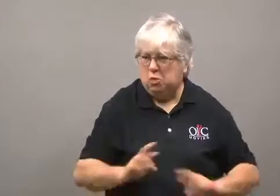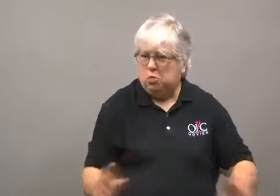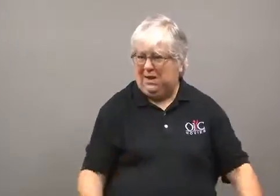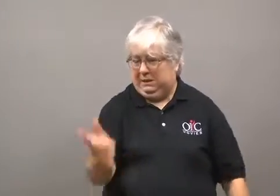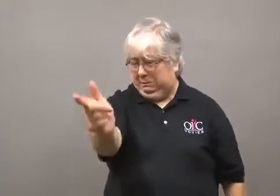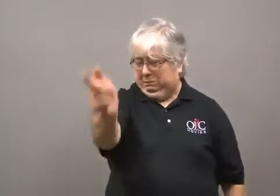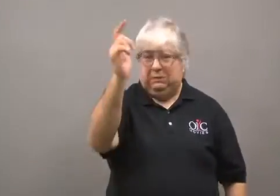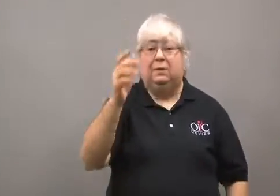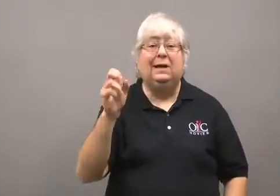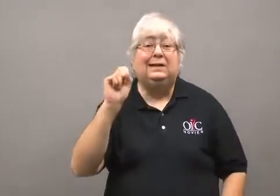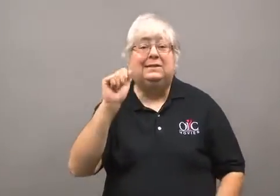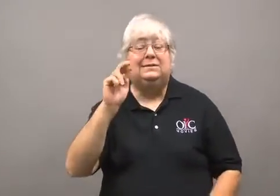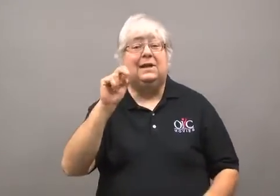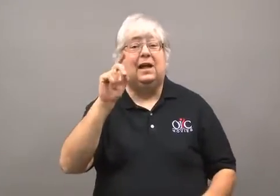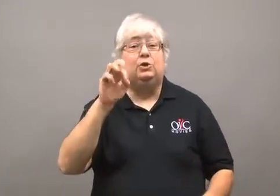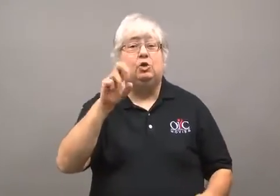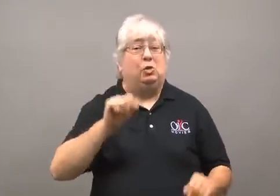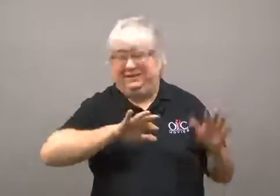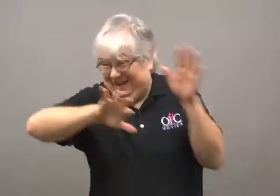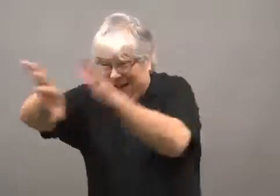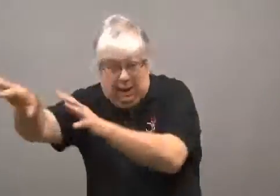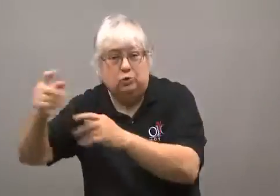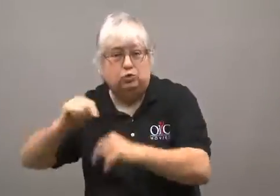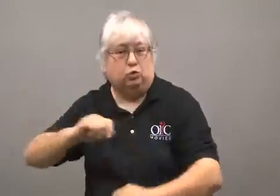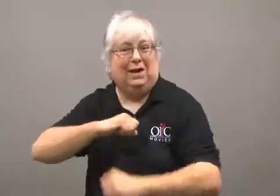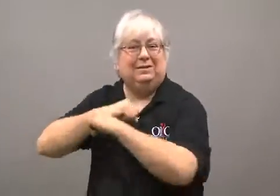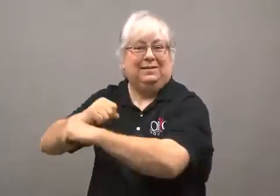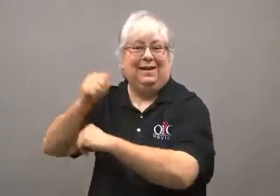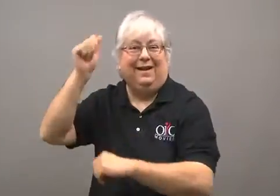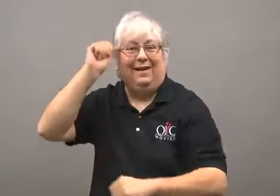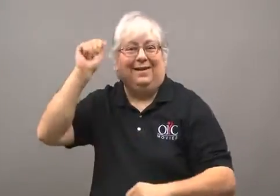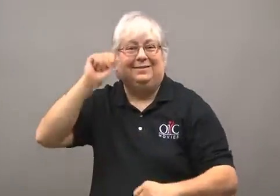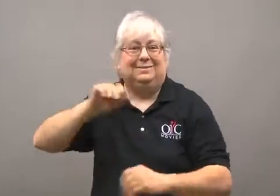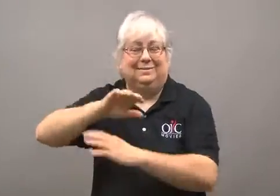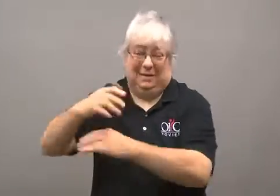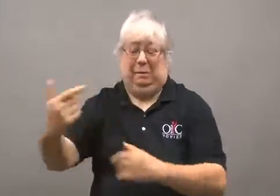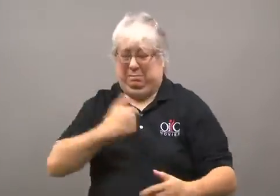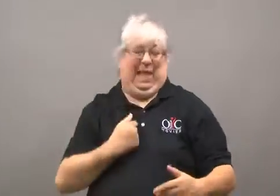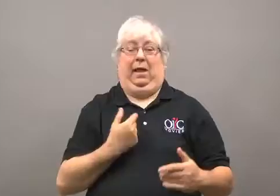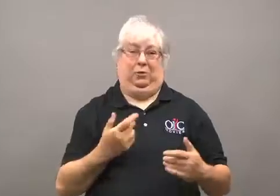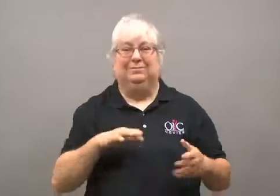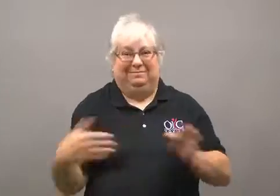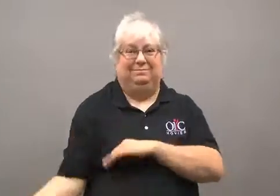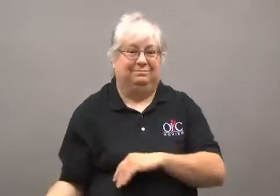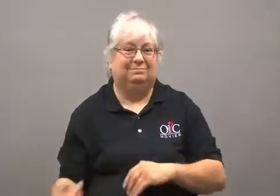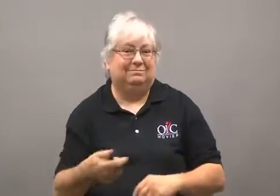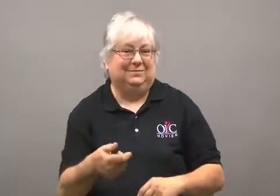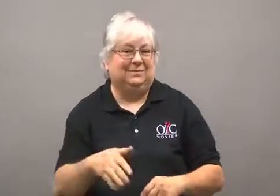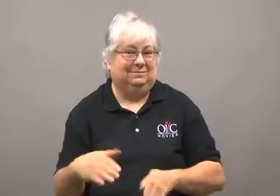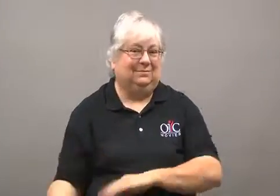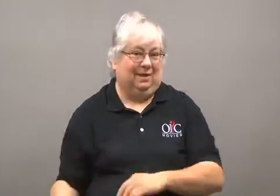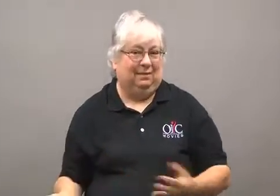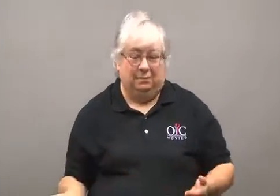He fired and Sanders dived in front of his aunt, and was shot and killed.